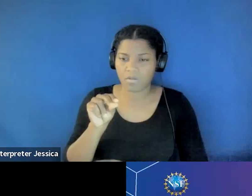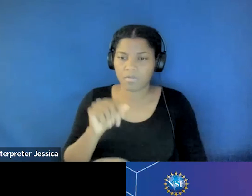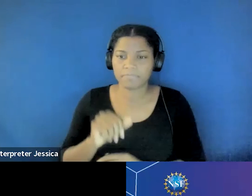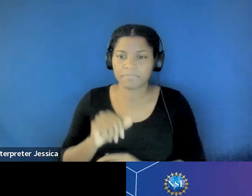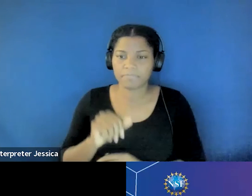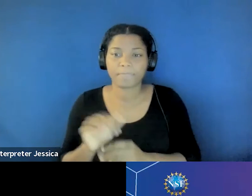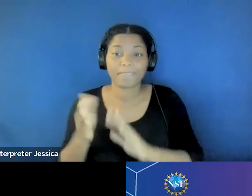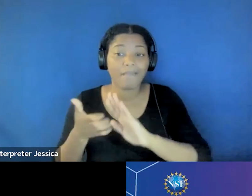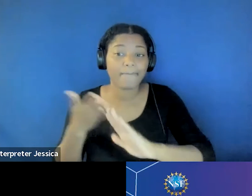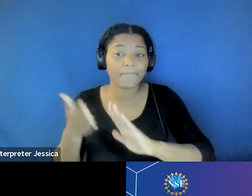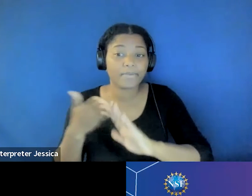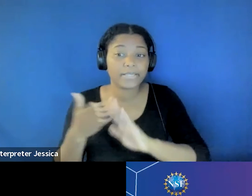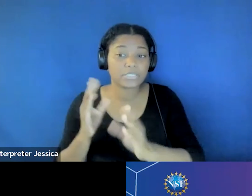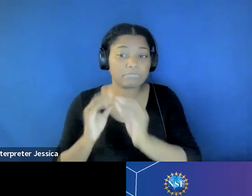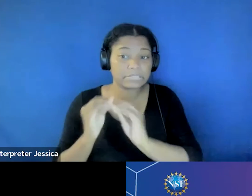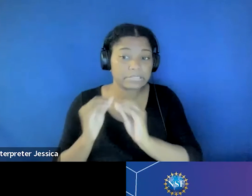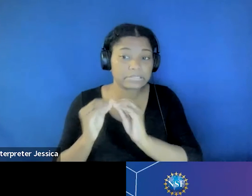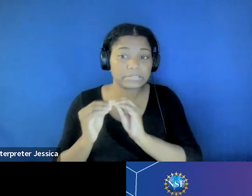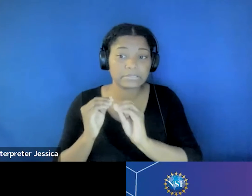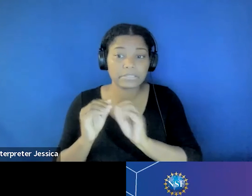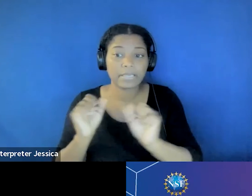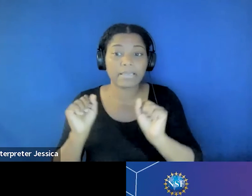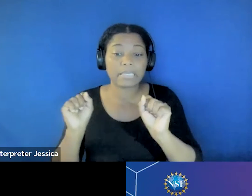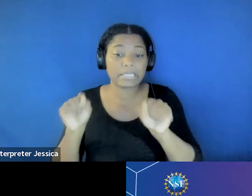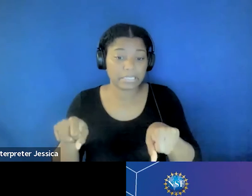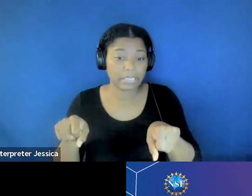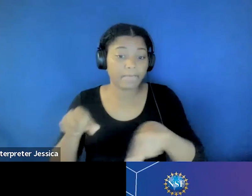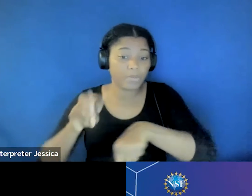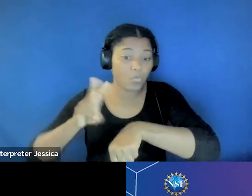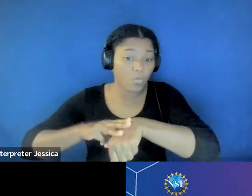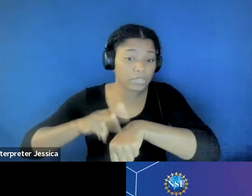And operations and maintenance can be a warranty on an instrument,